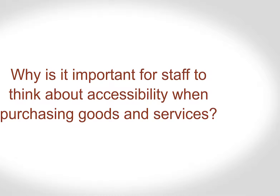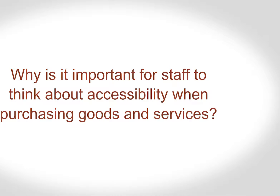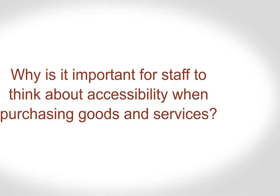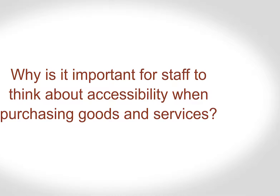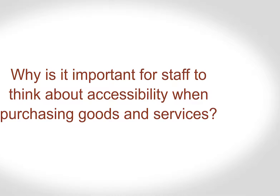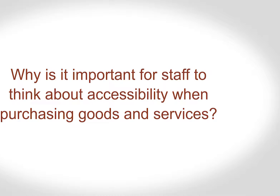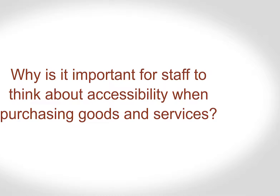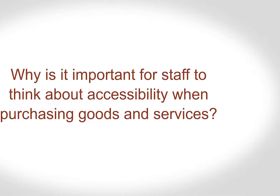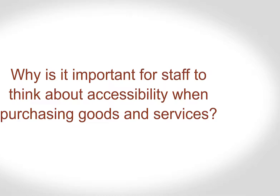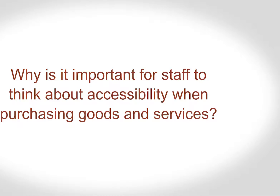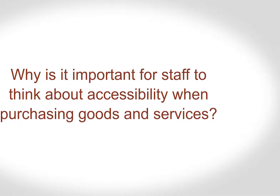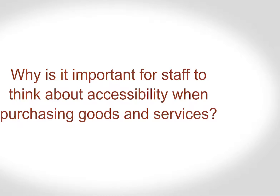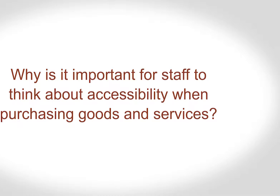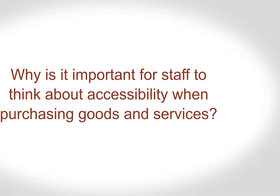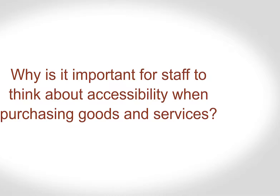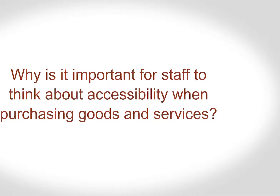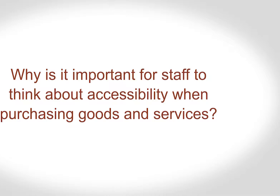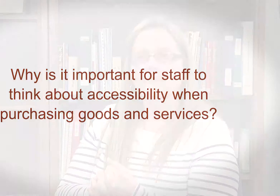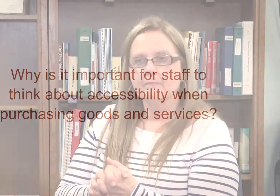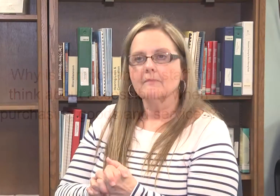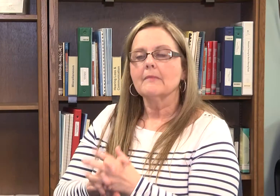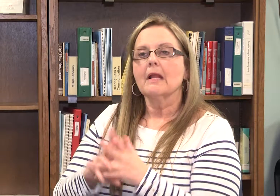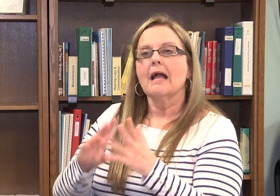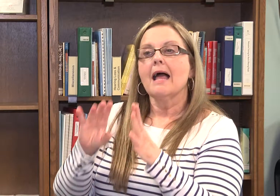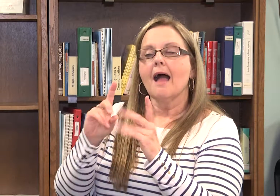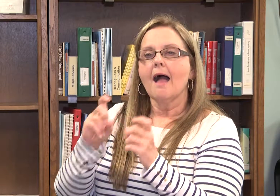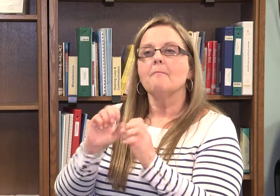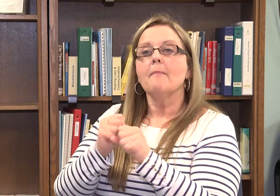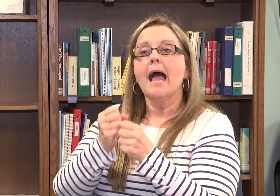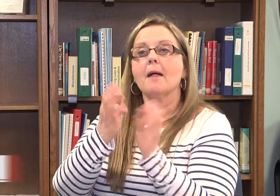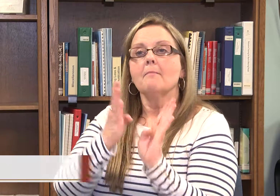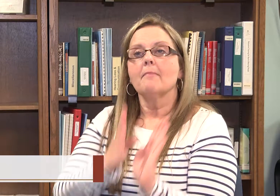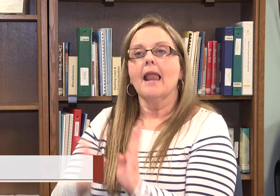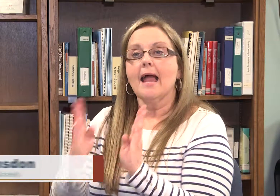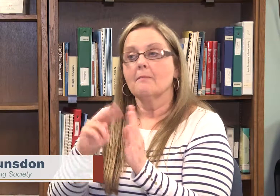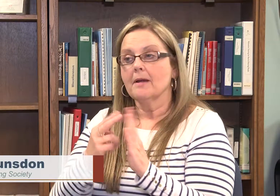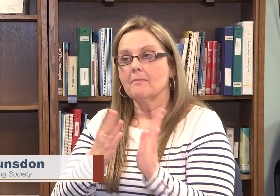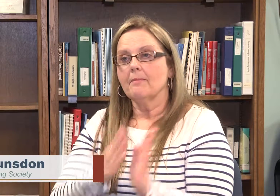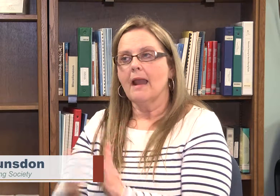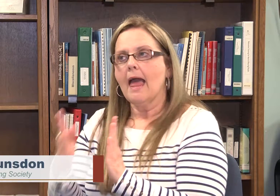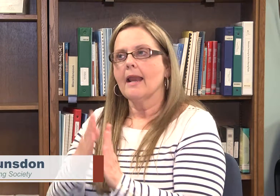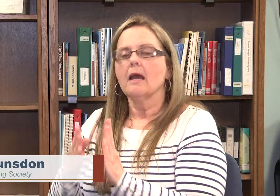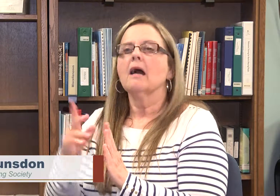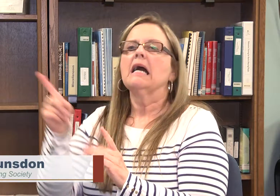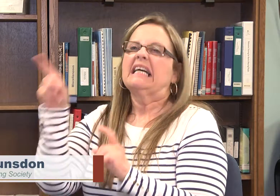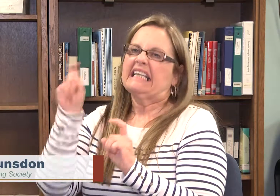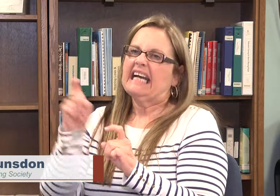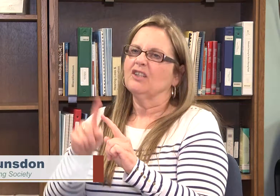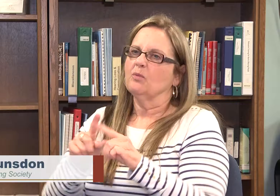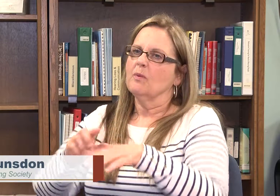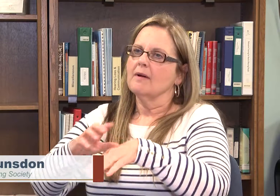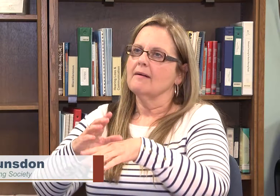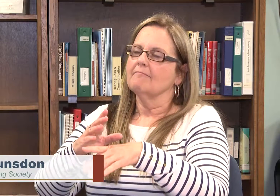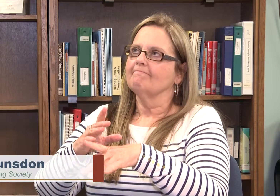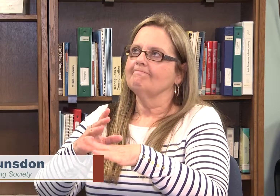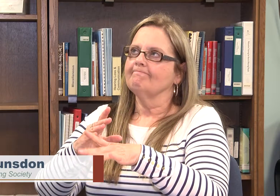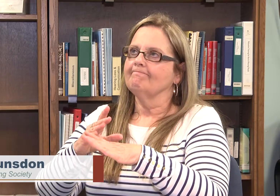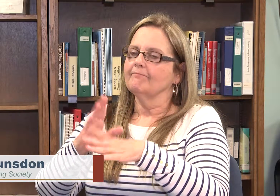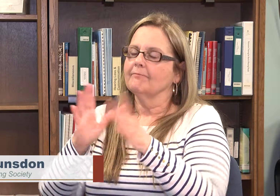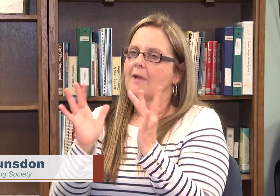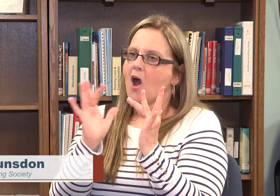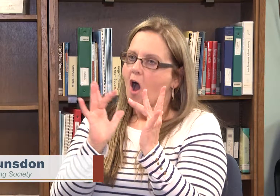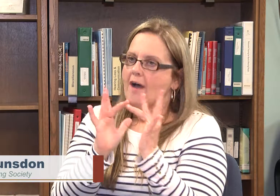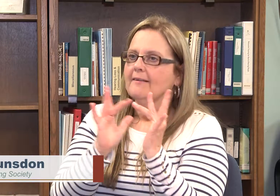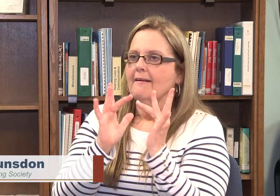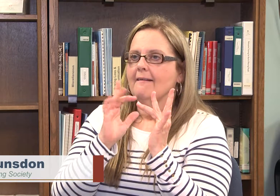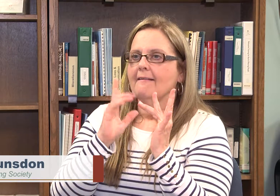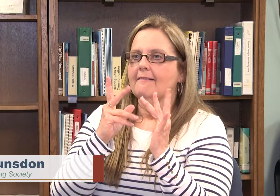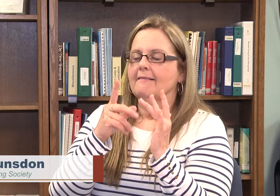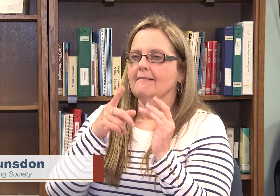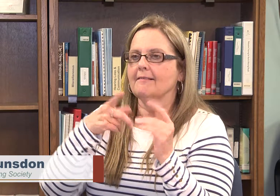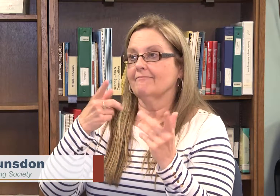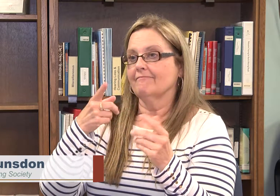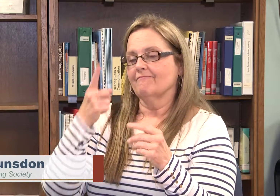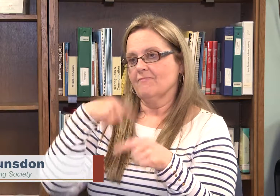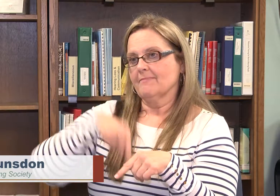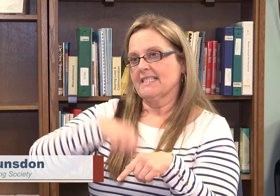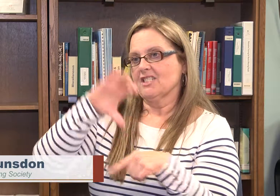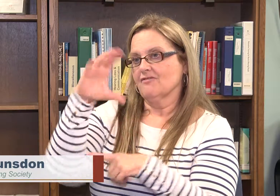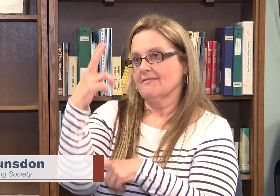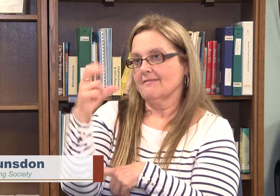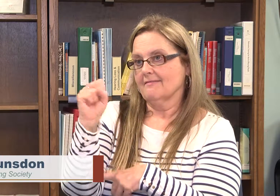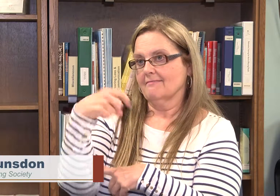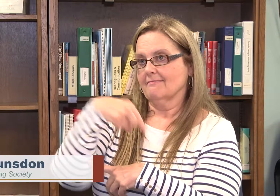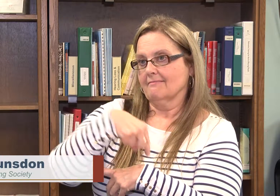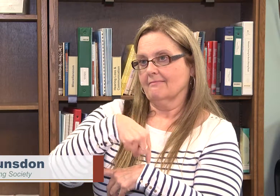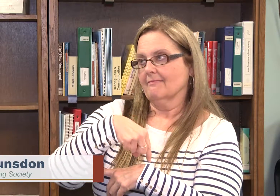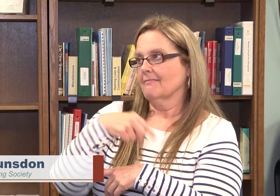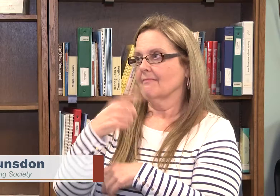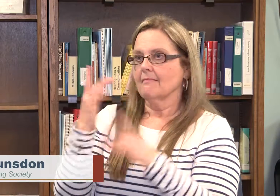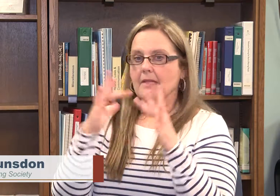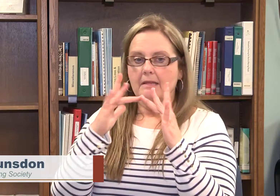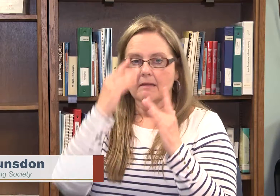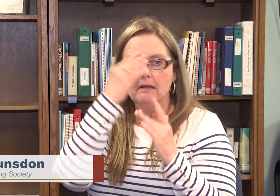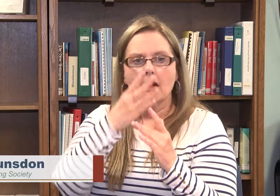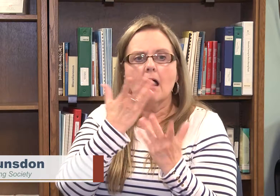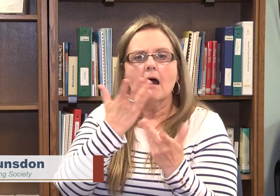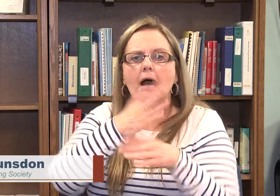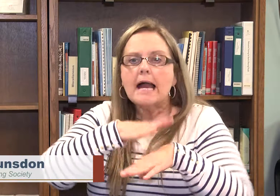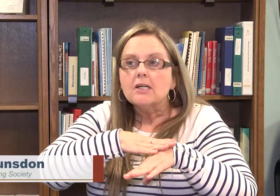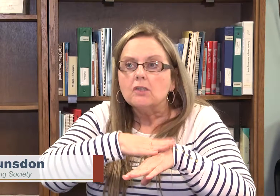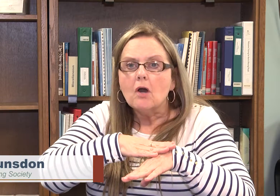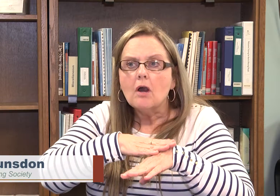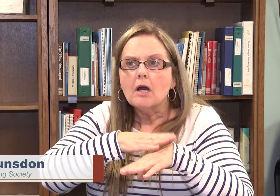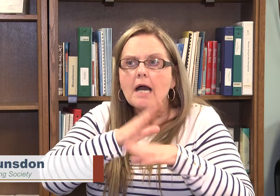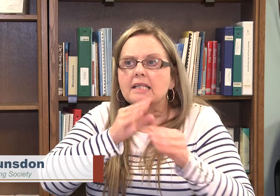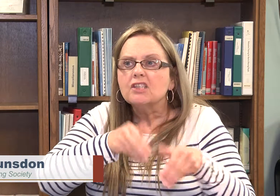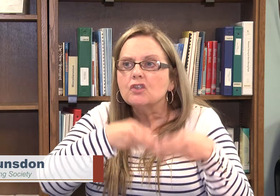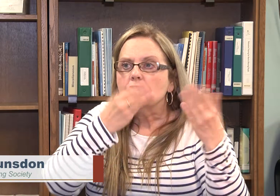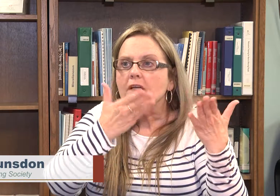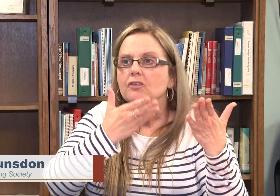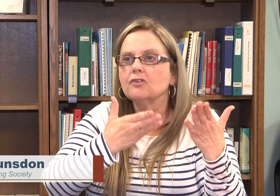So I think with planning i think it's really important to contact agencies for example